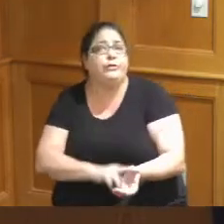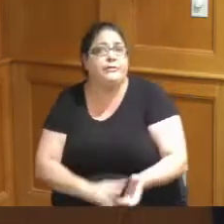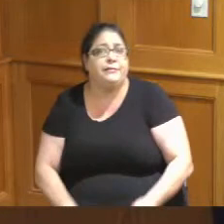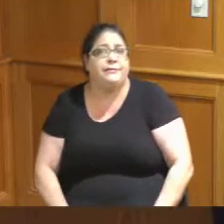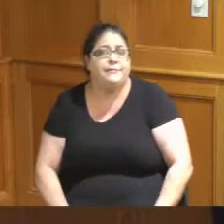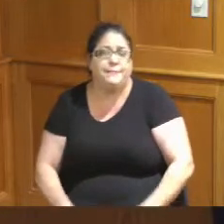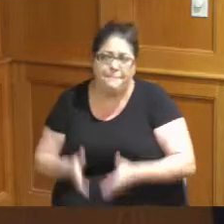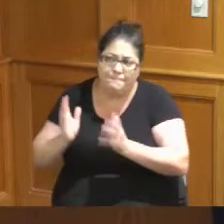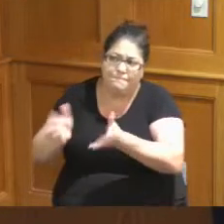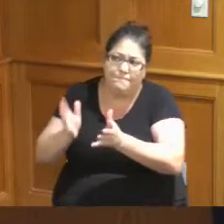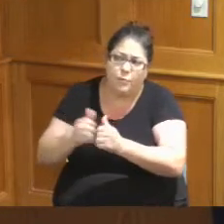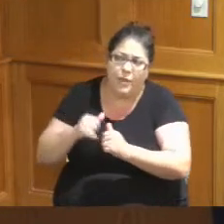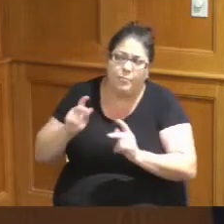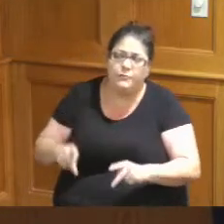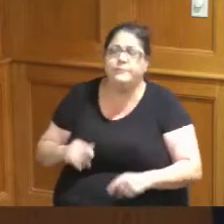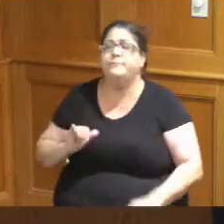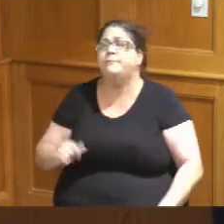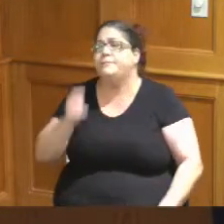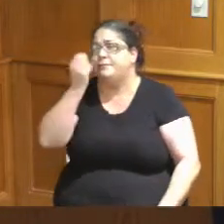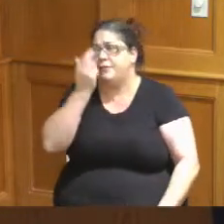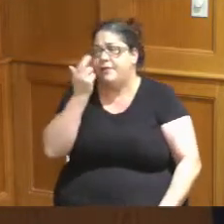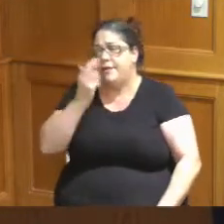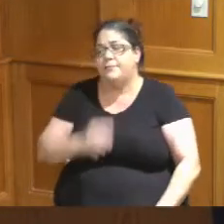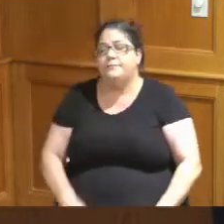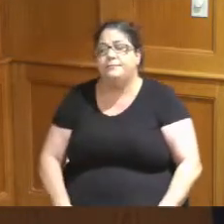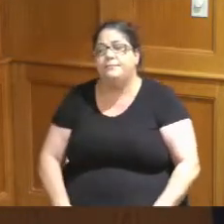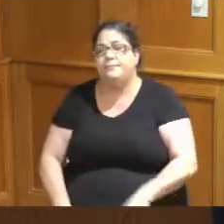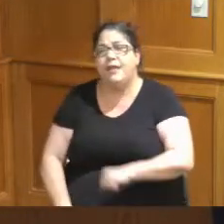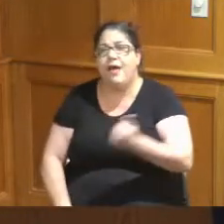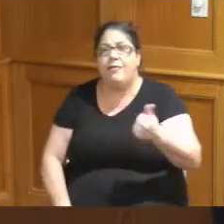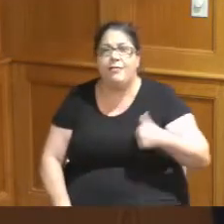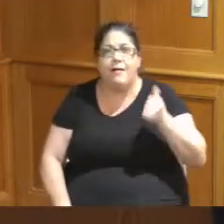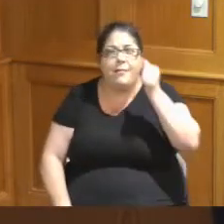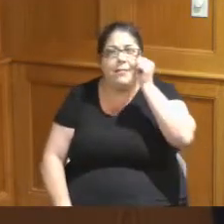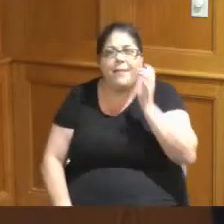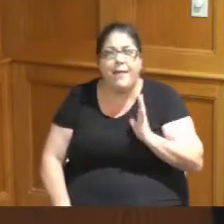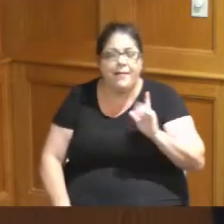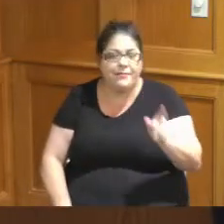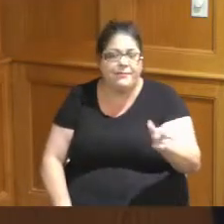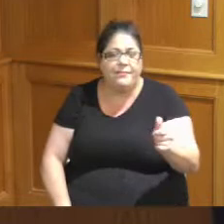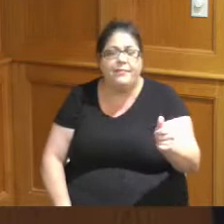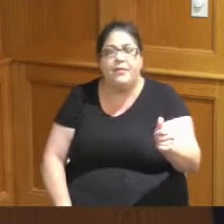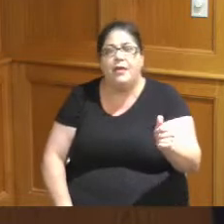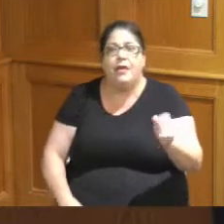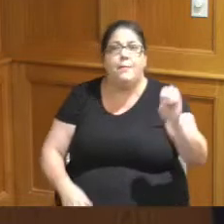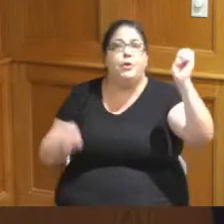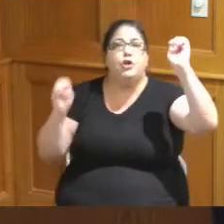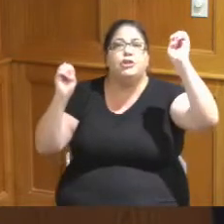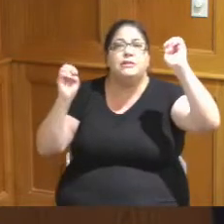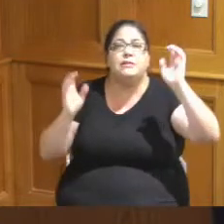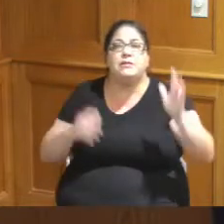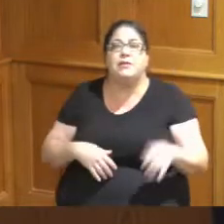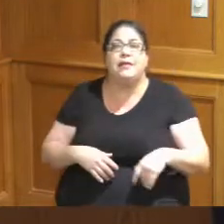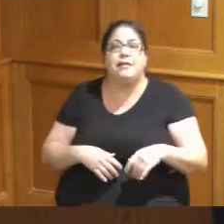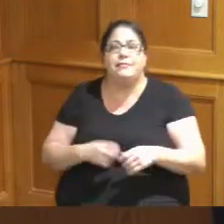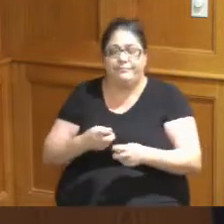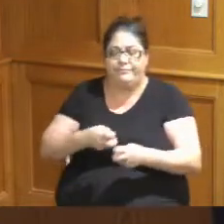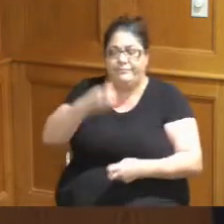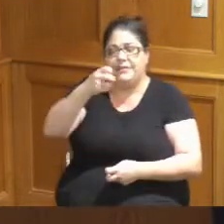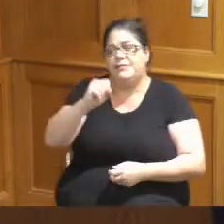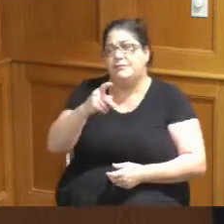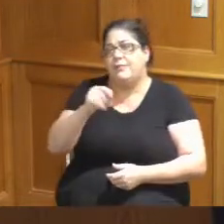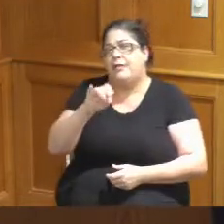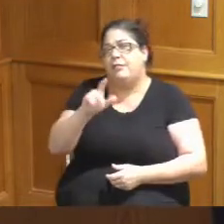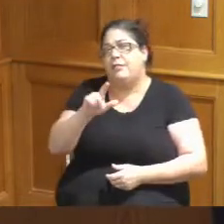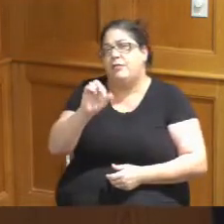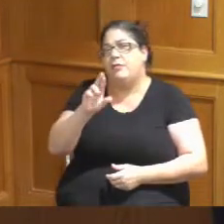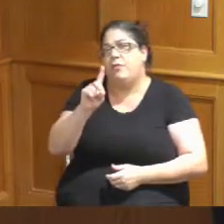with them I was with another young man who had an emergency spinal cord surgery and he's in rehab